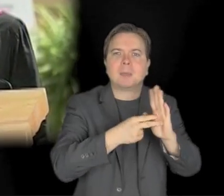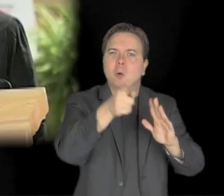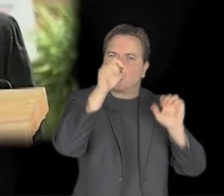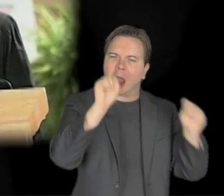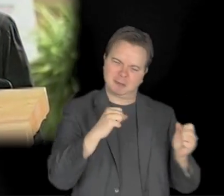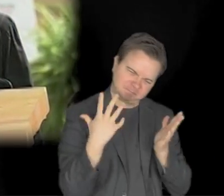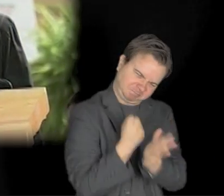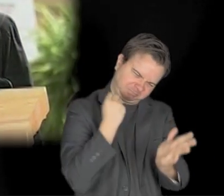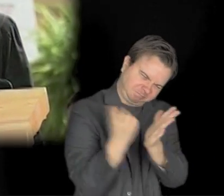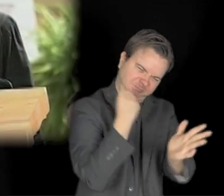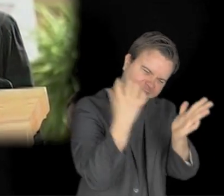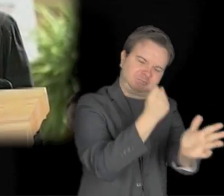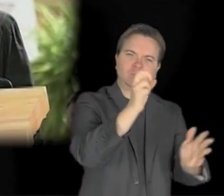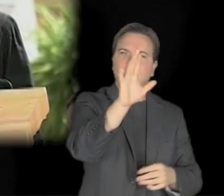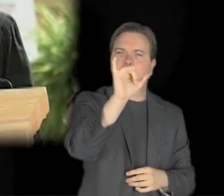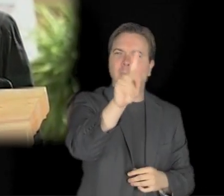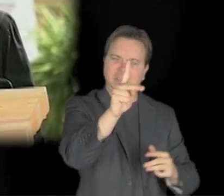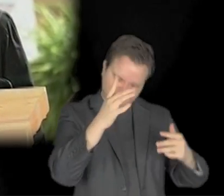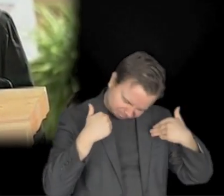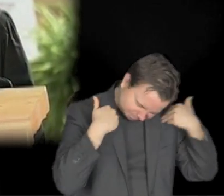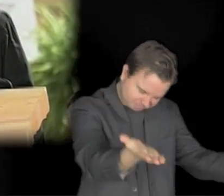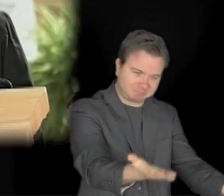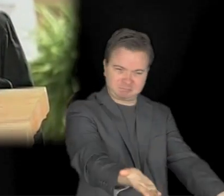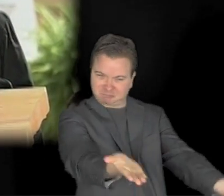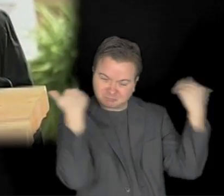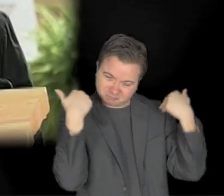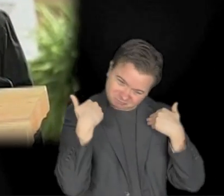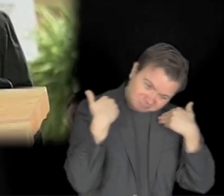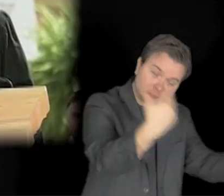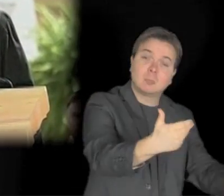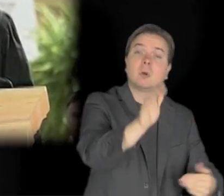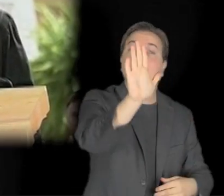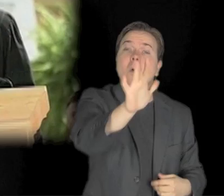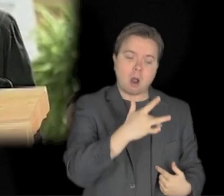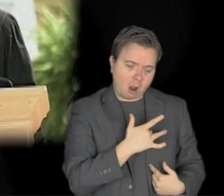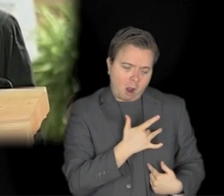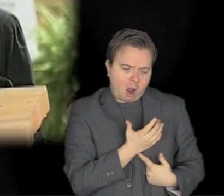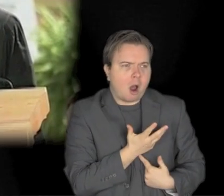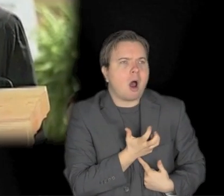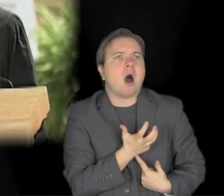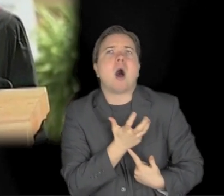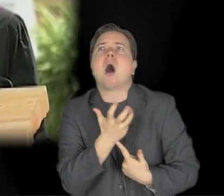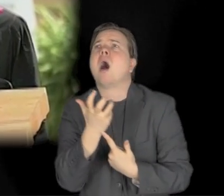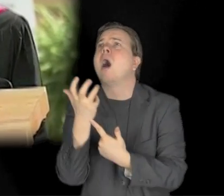You are already naked. There is no reason not to follow your heart.